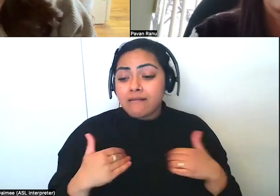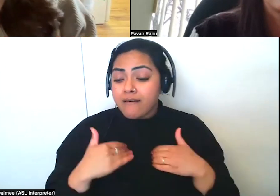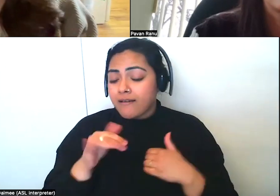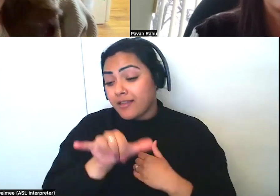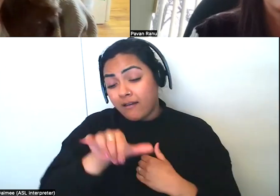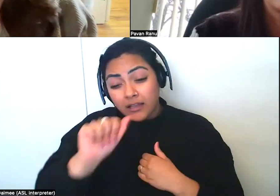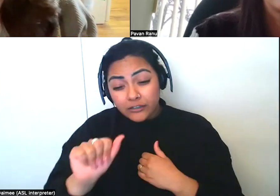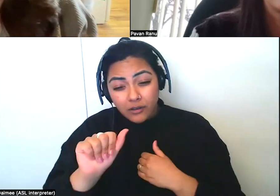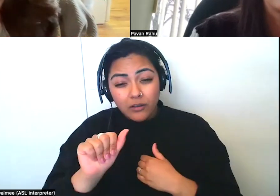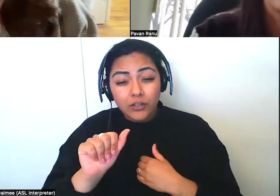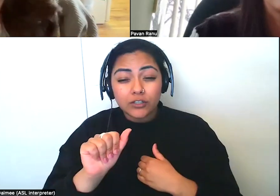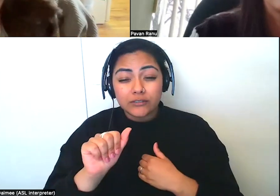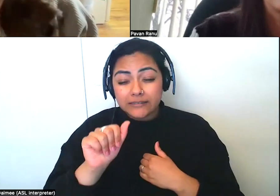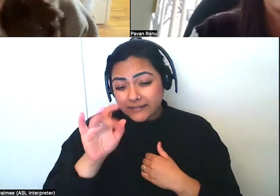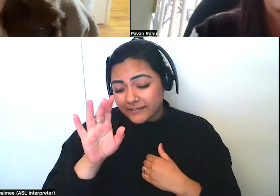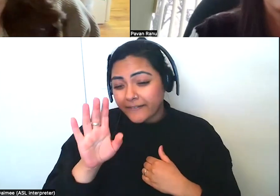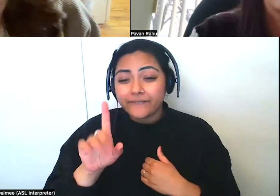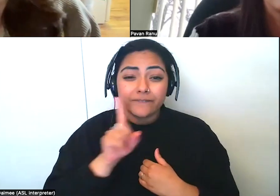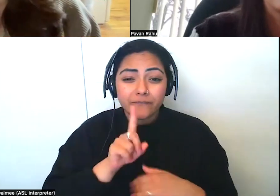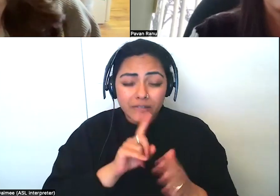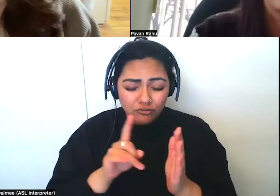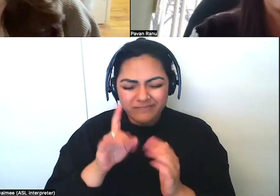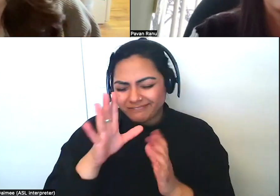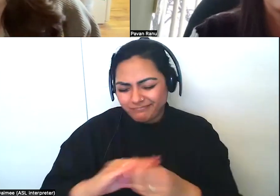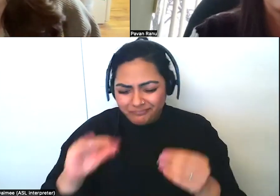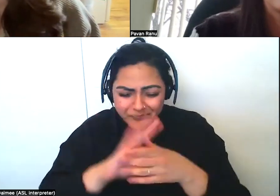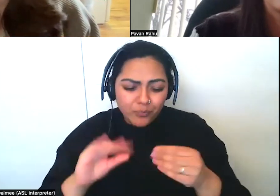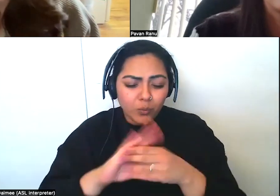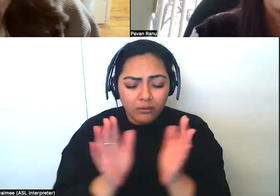some of those areas to see if books in those time periods are popular. Again,